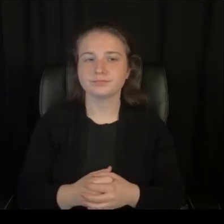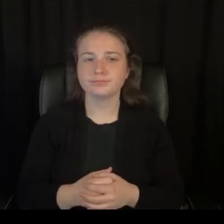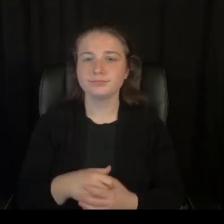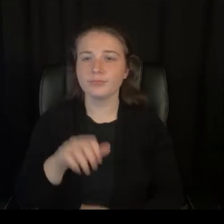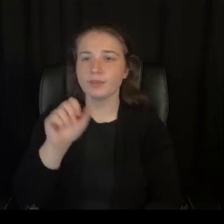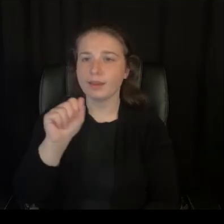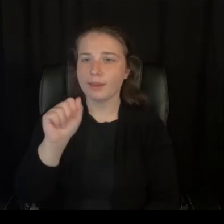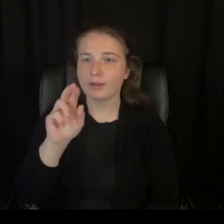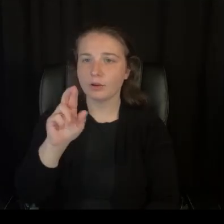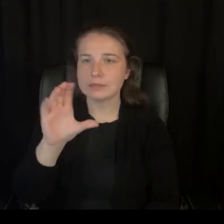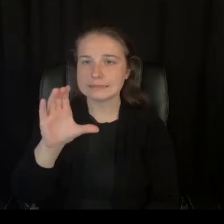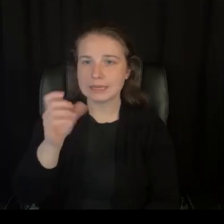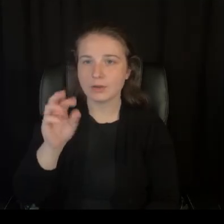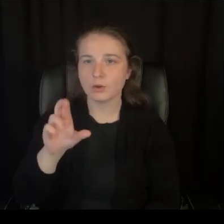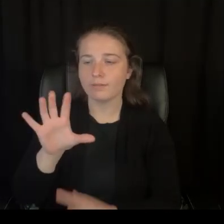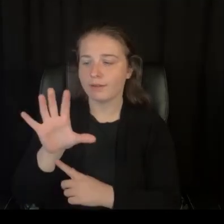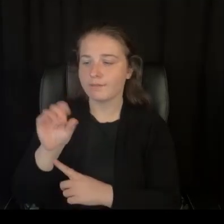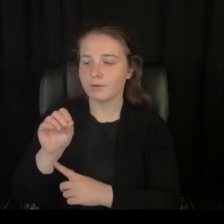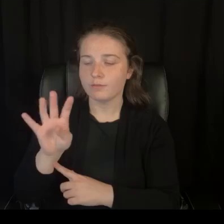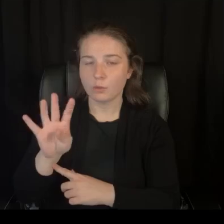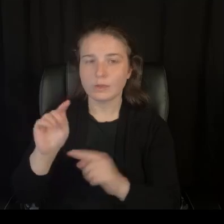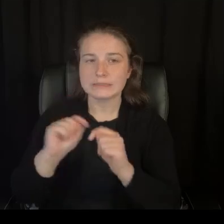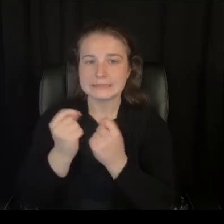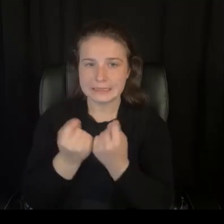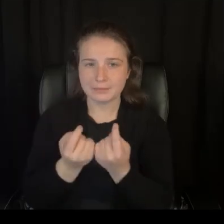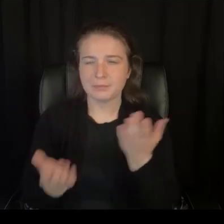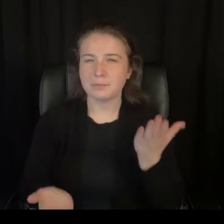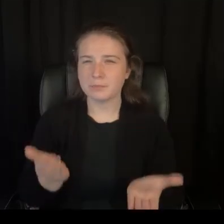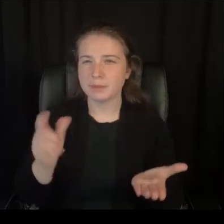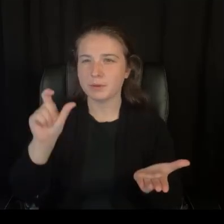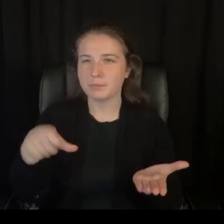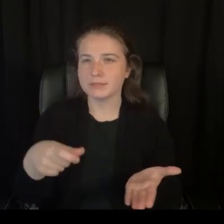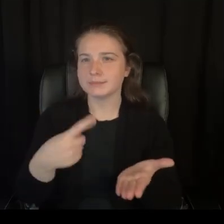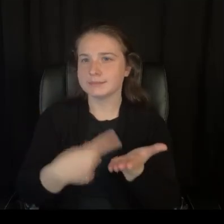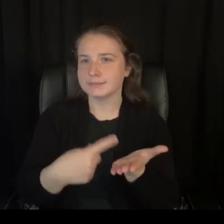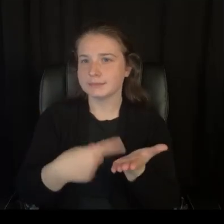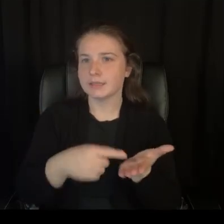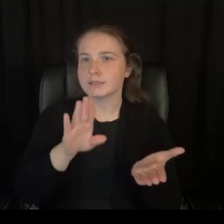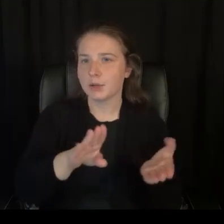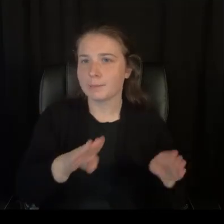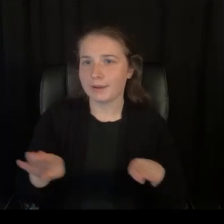The ARC or 504 team may need to discuss the students behavior issues with